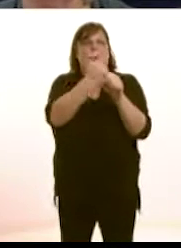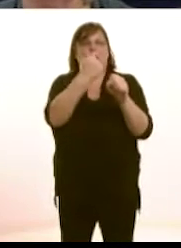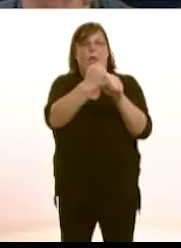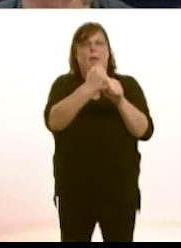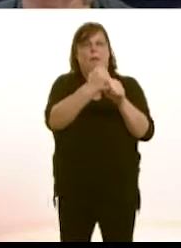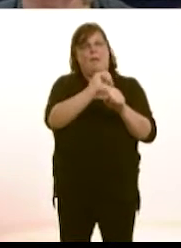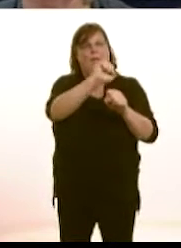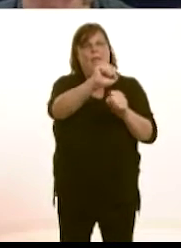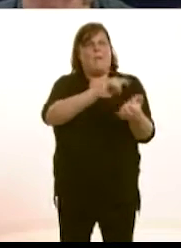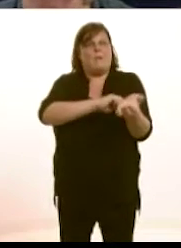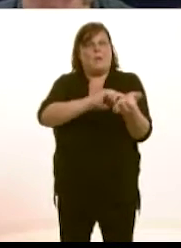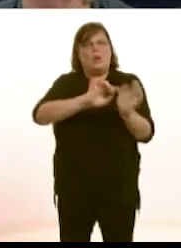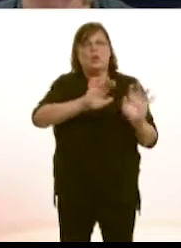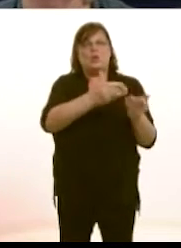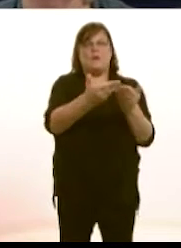which we want, much less viable.